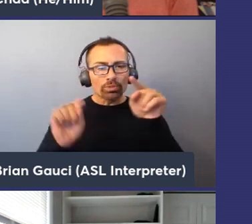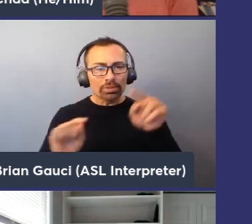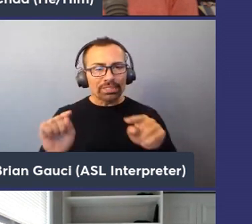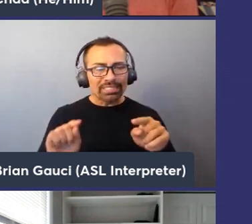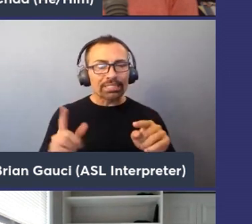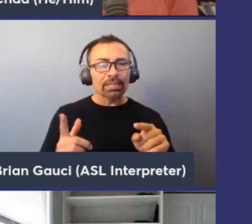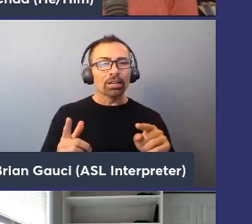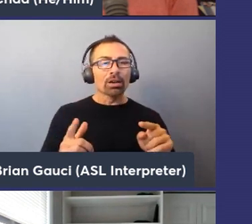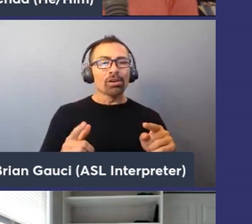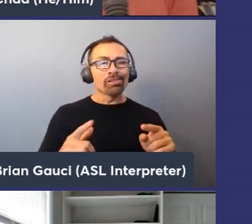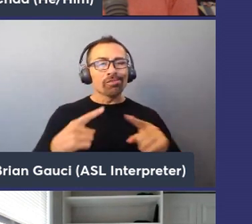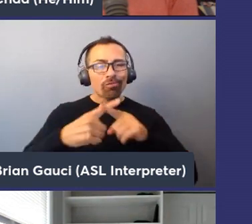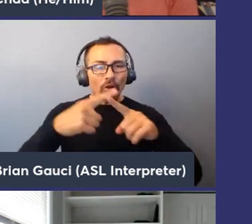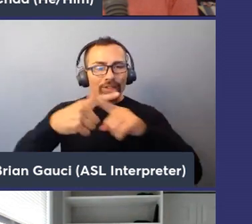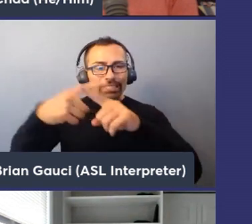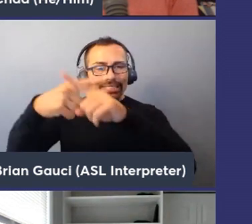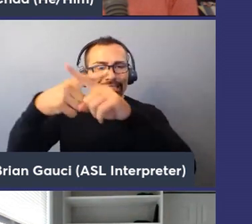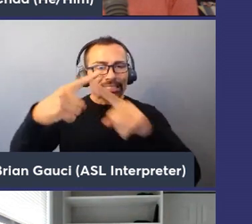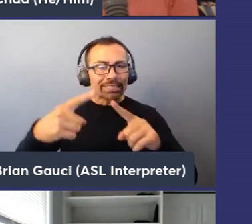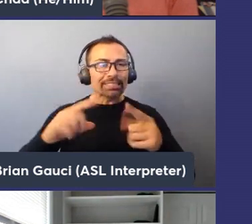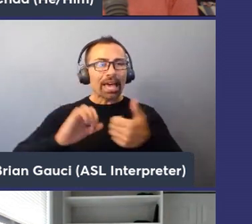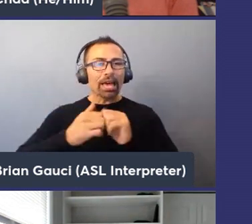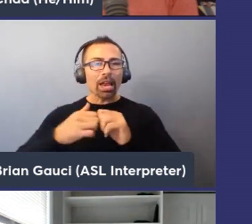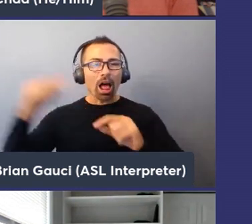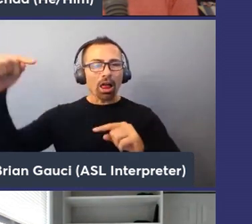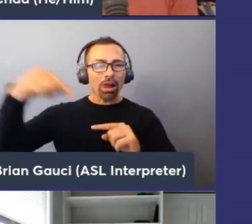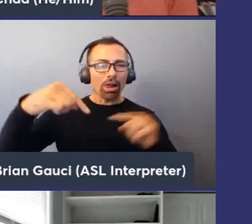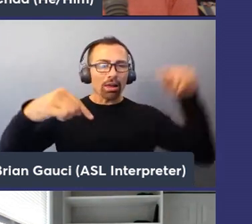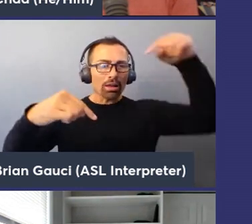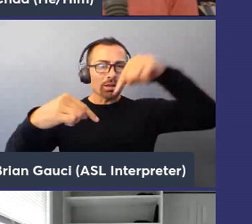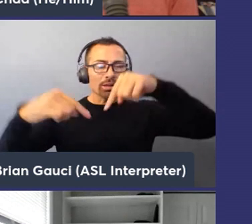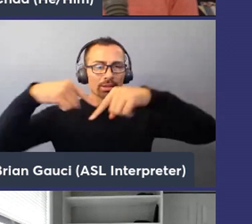what you wanna find in your graph using ASCII art syntax.